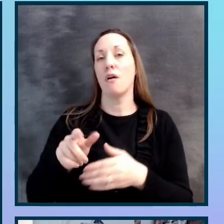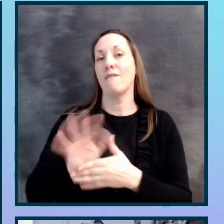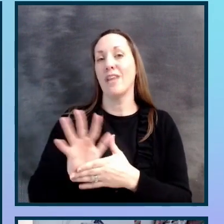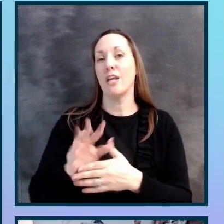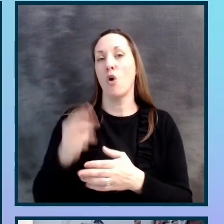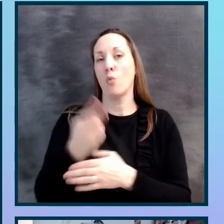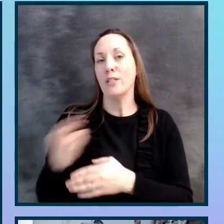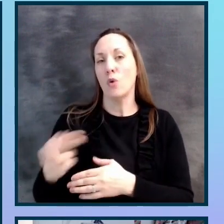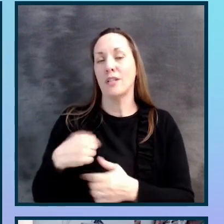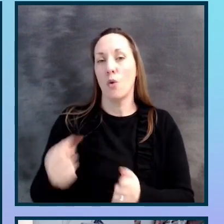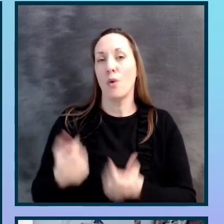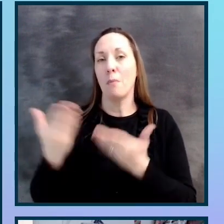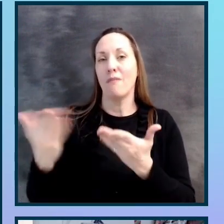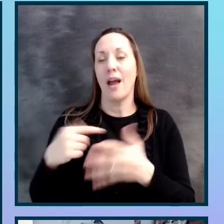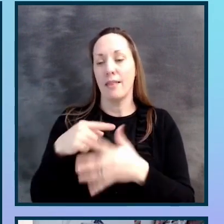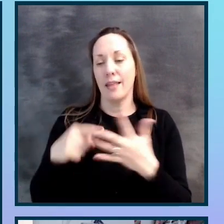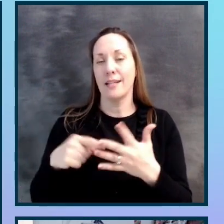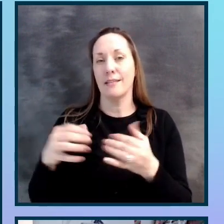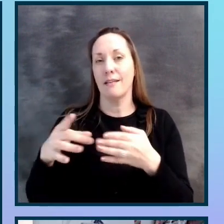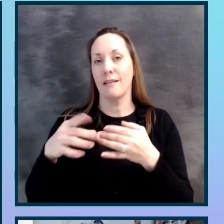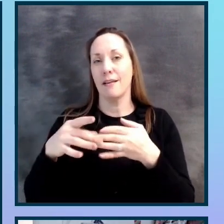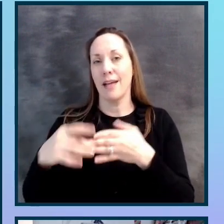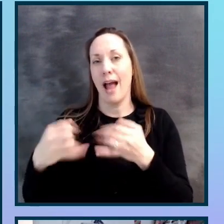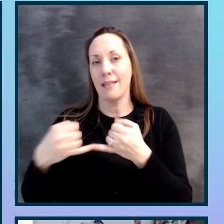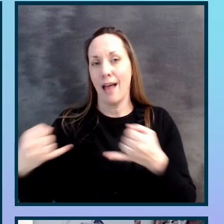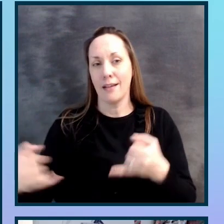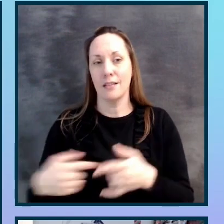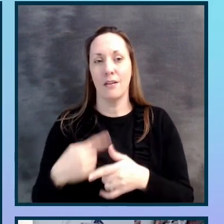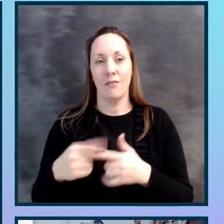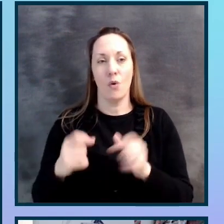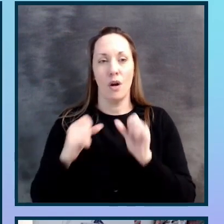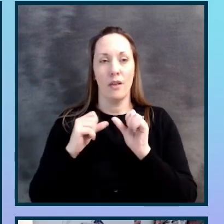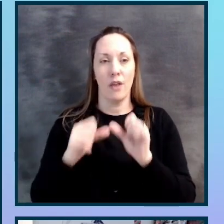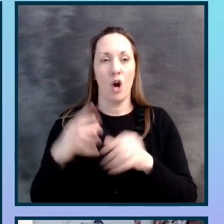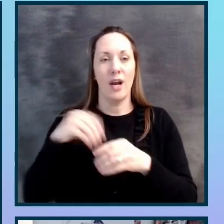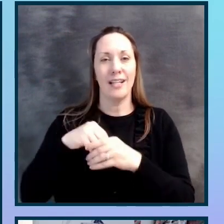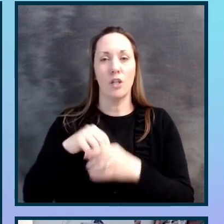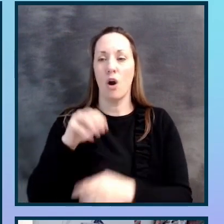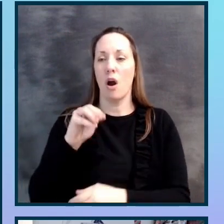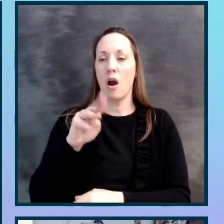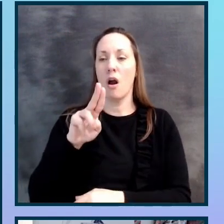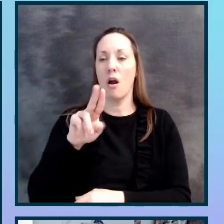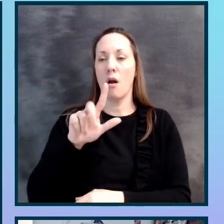and we've provided these guidelines to our internal multimedia team and to outside vendors.